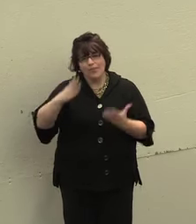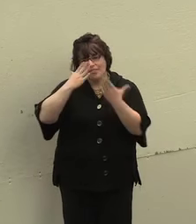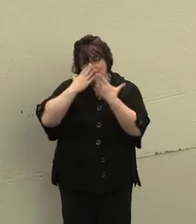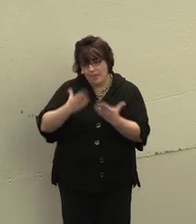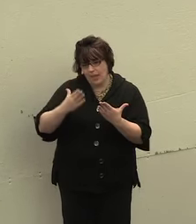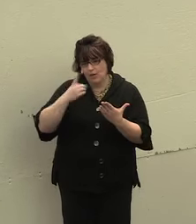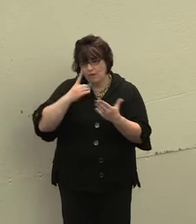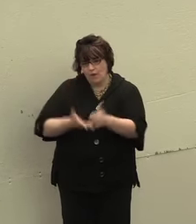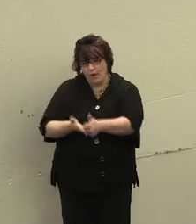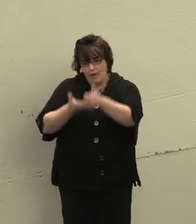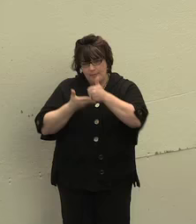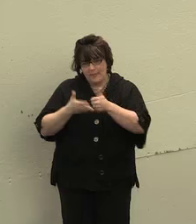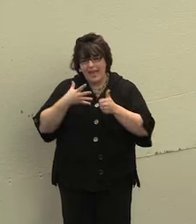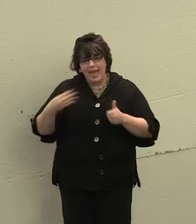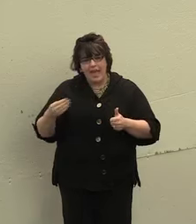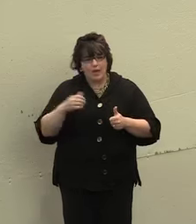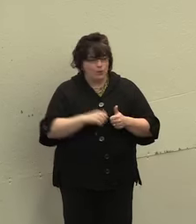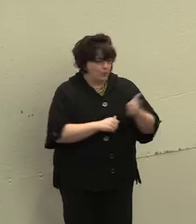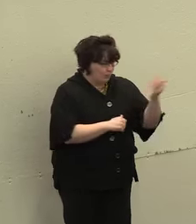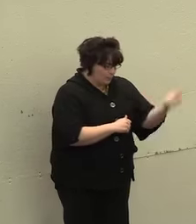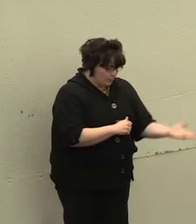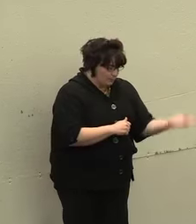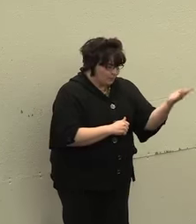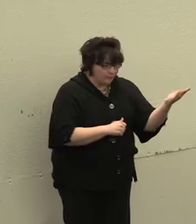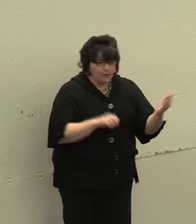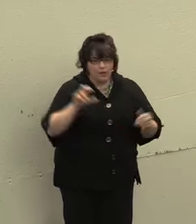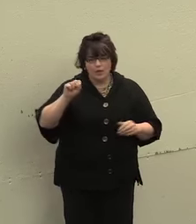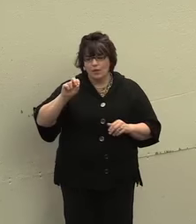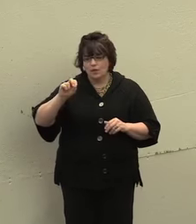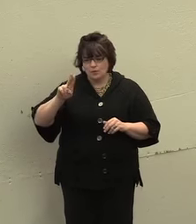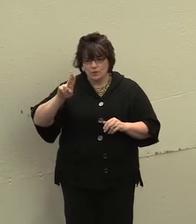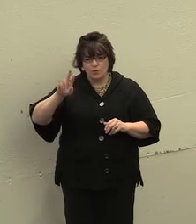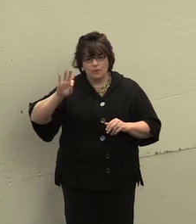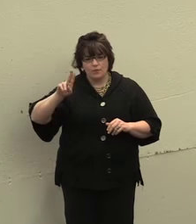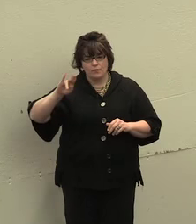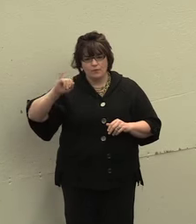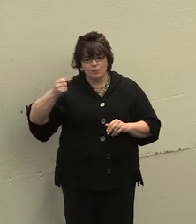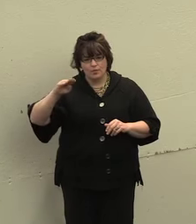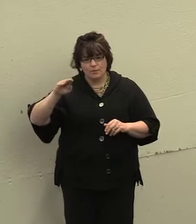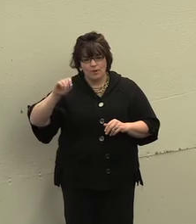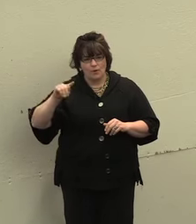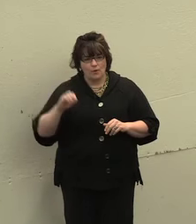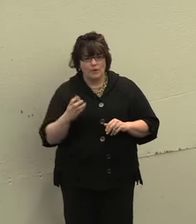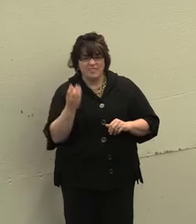and to Suo Fujimoto. I think, if we don't go outside soon, there won't be any sushi